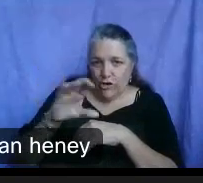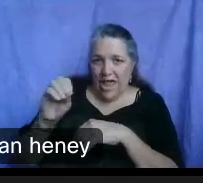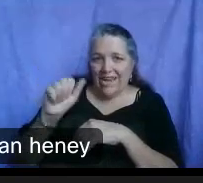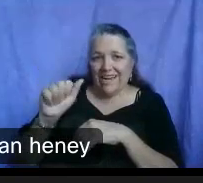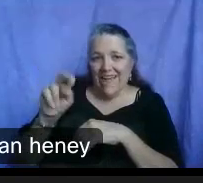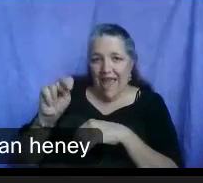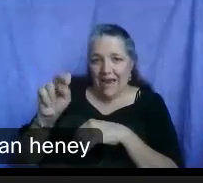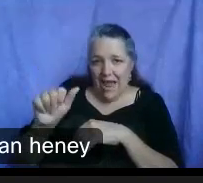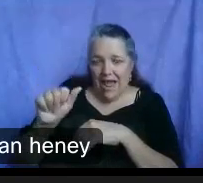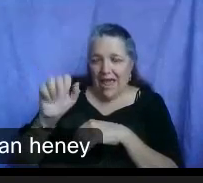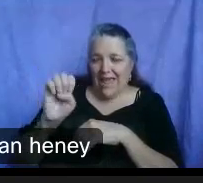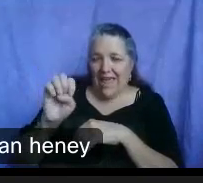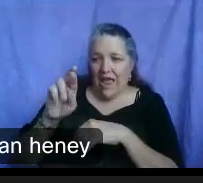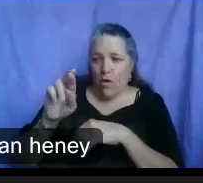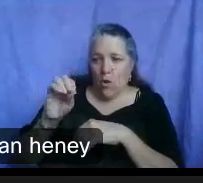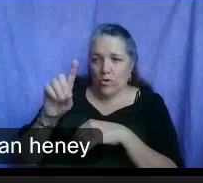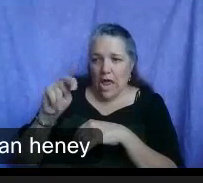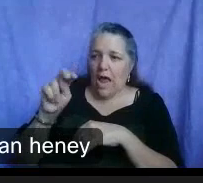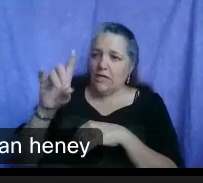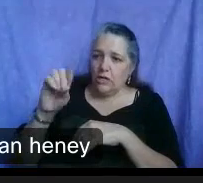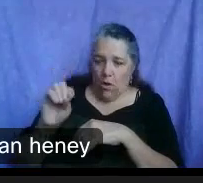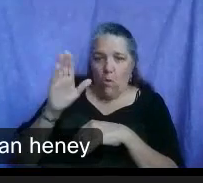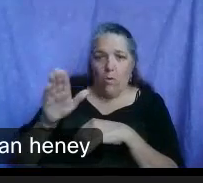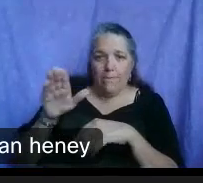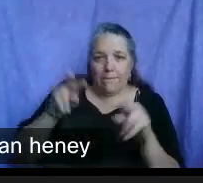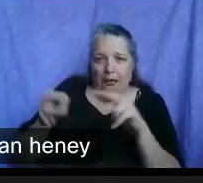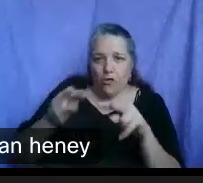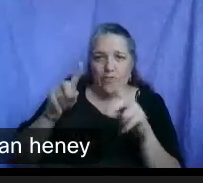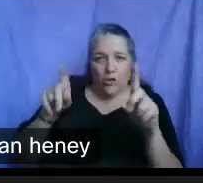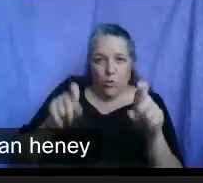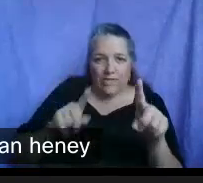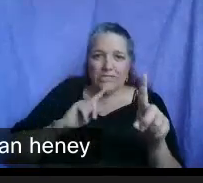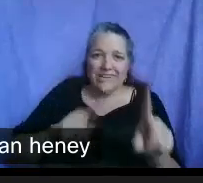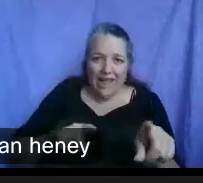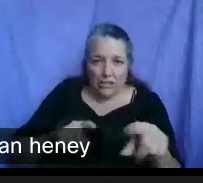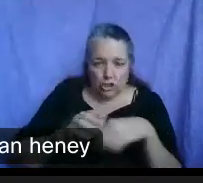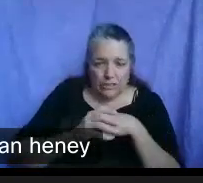the QA panel. As time allows, we will answer your question directly through the QA panel,